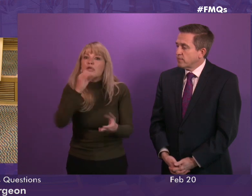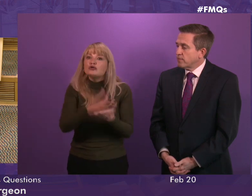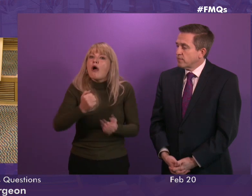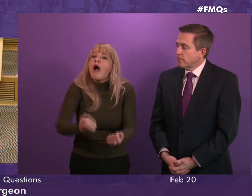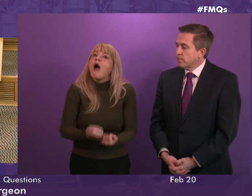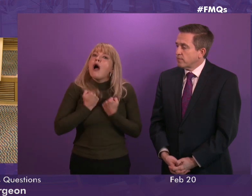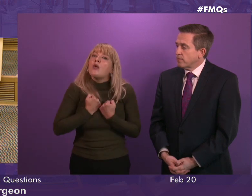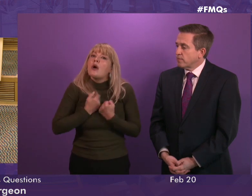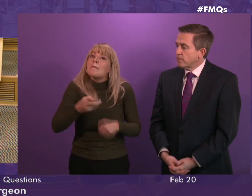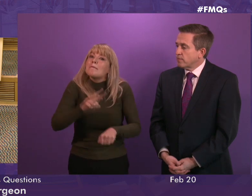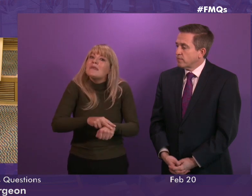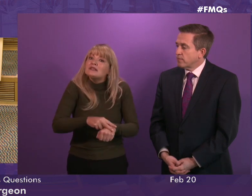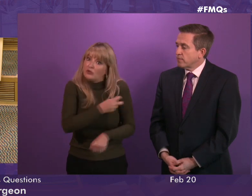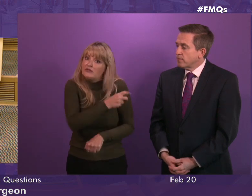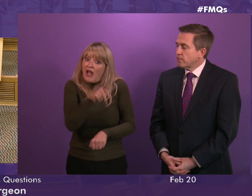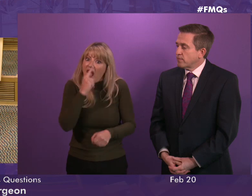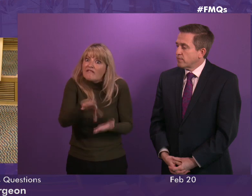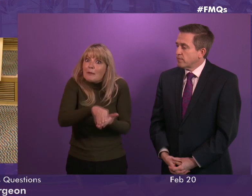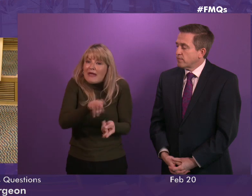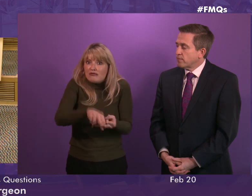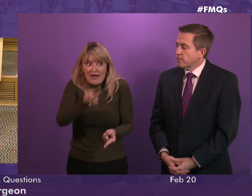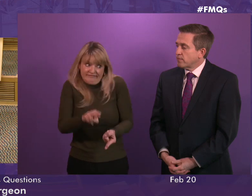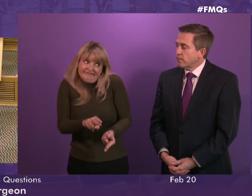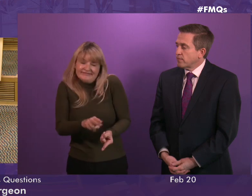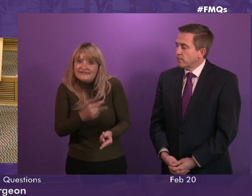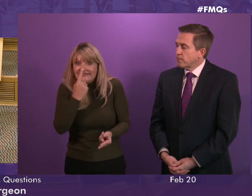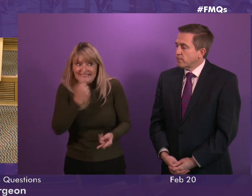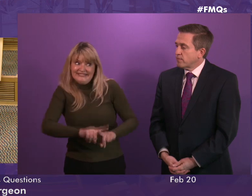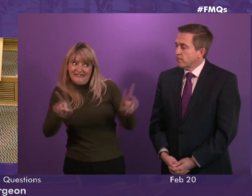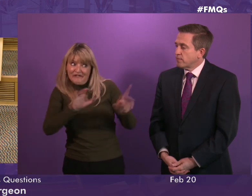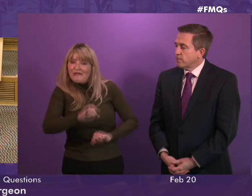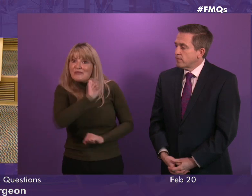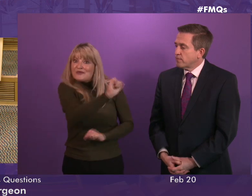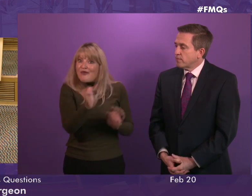officers get a decent pay rise, which is more than can be said of Mr Carlaw’s colleagues south of the border.